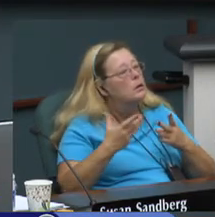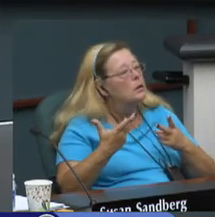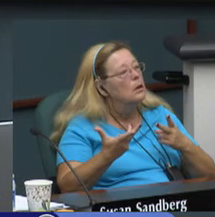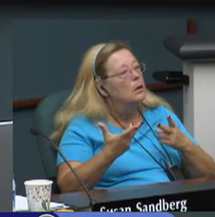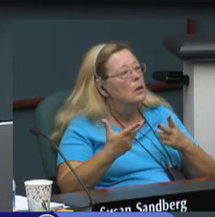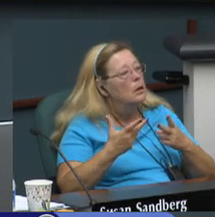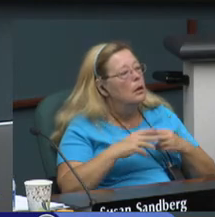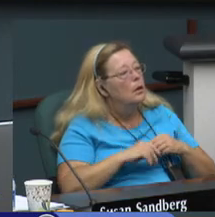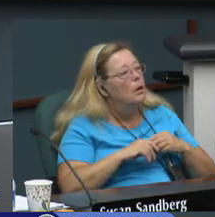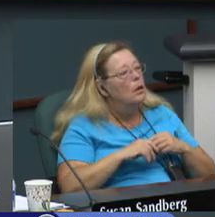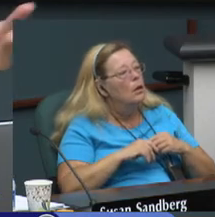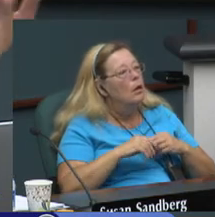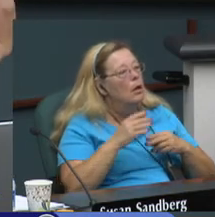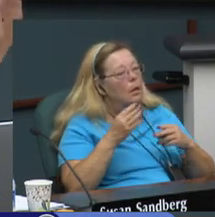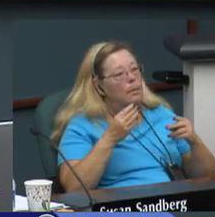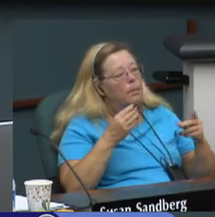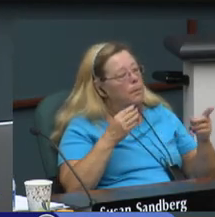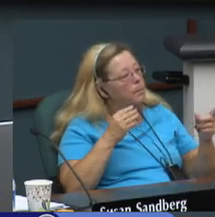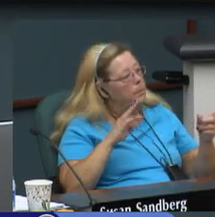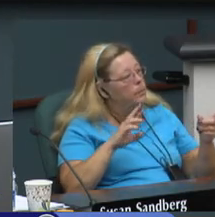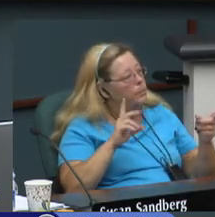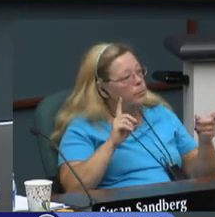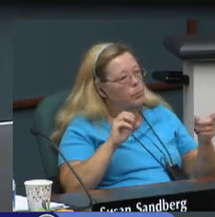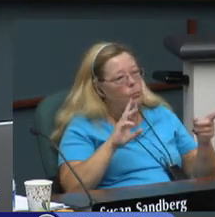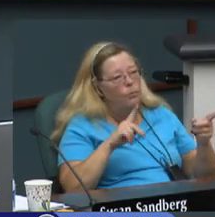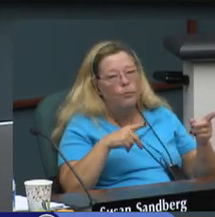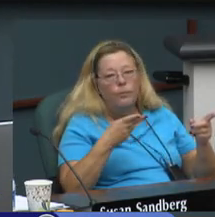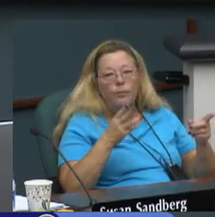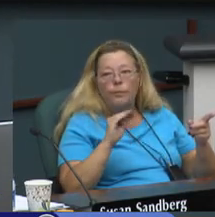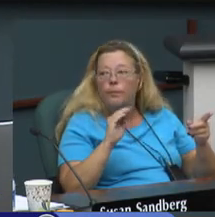mr. Dorfman's question on conditional youths objections